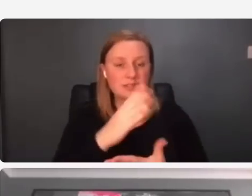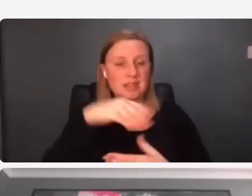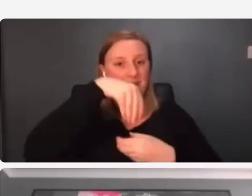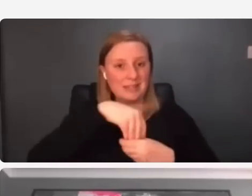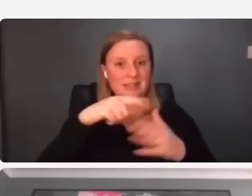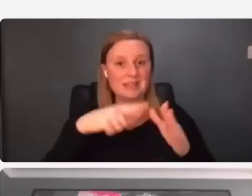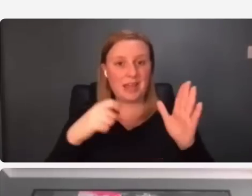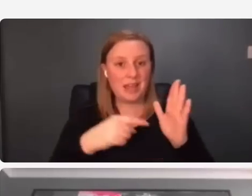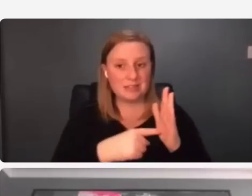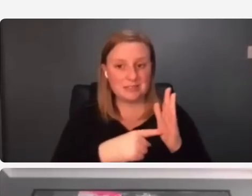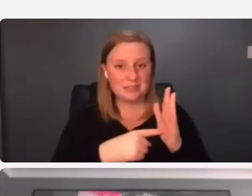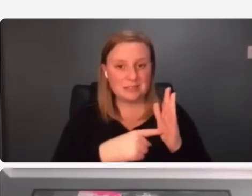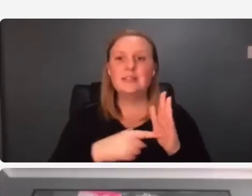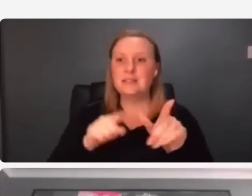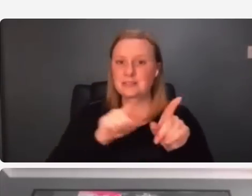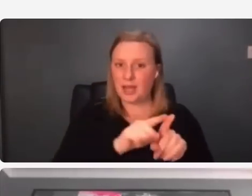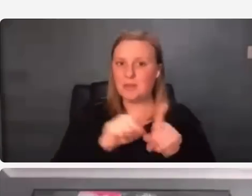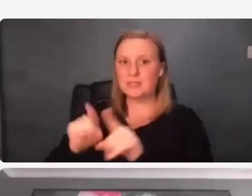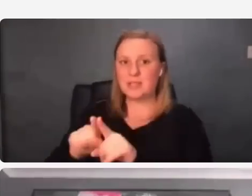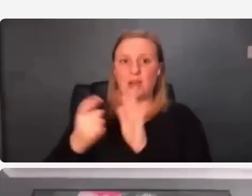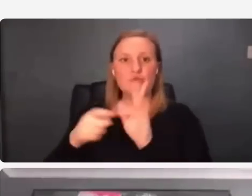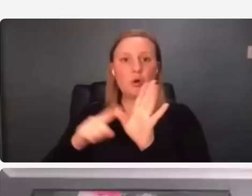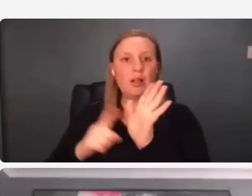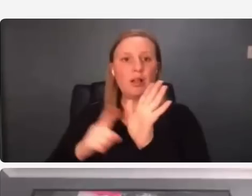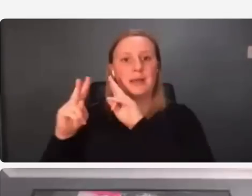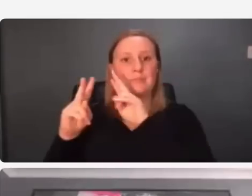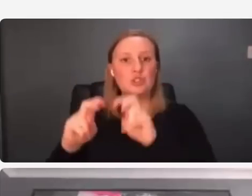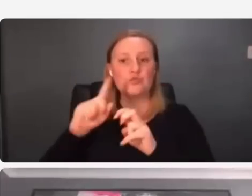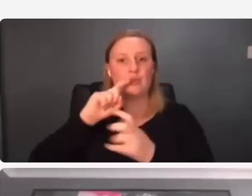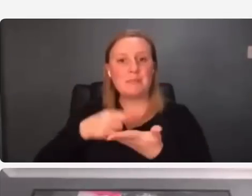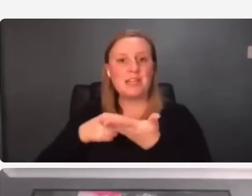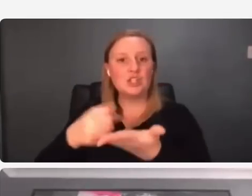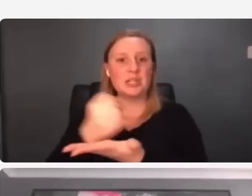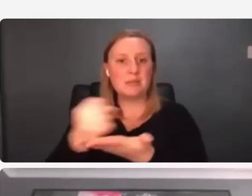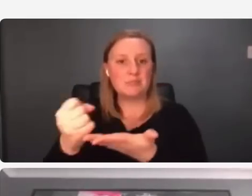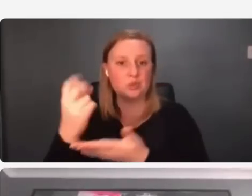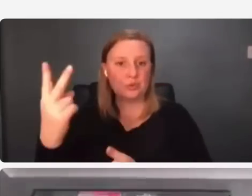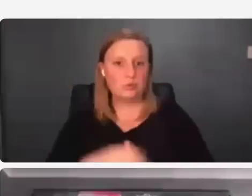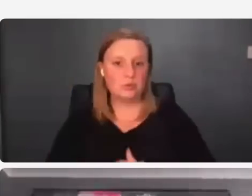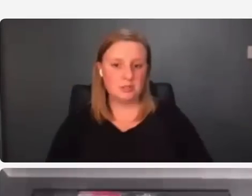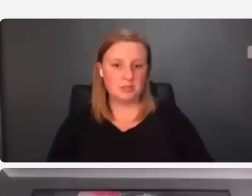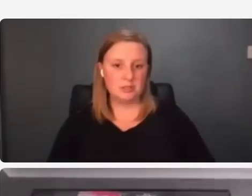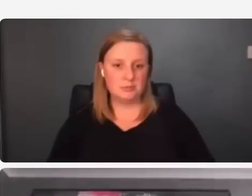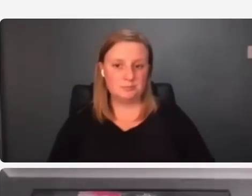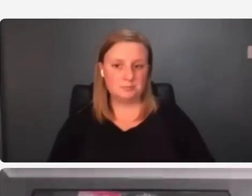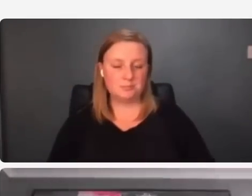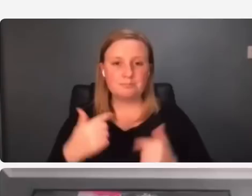Commission recommended in recommendation 2. We're also thinking through the best way to implement